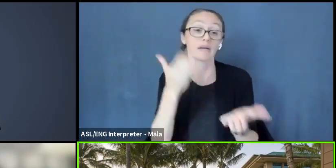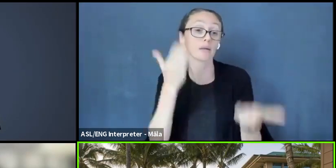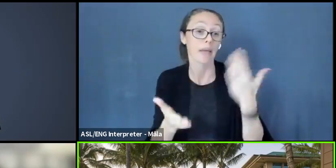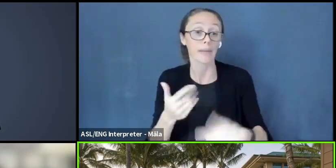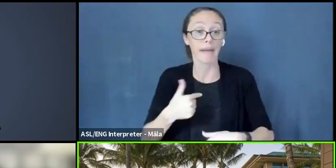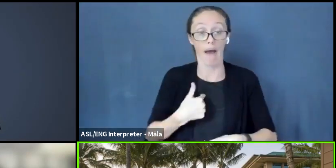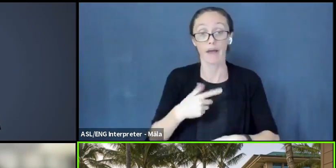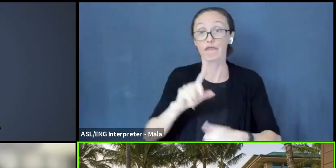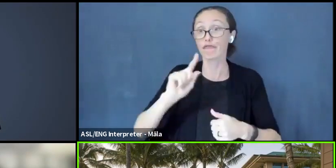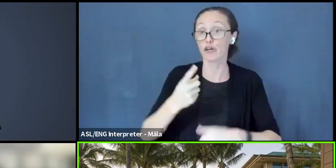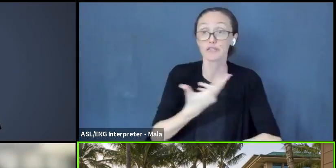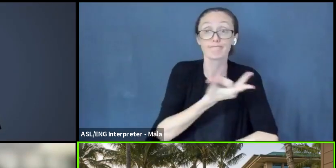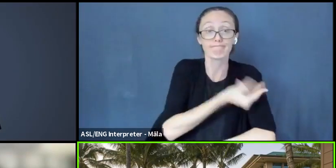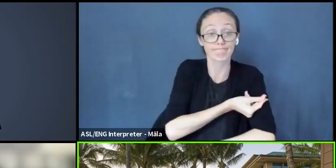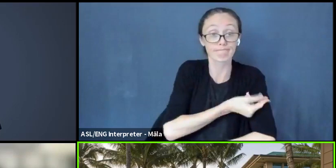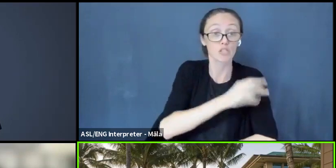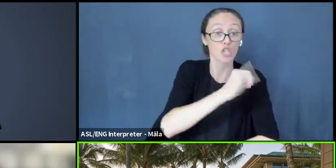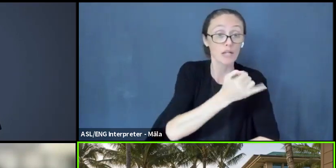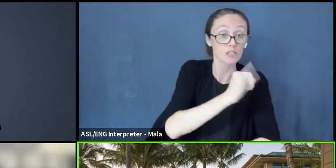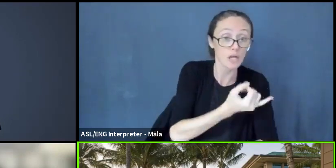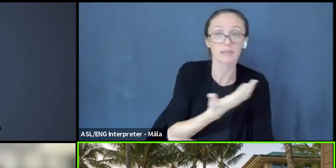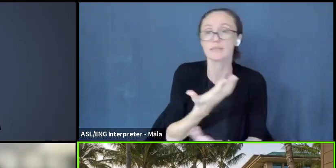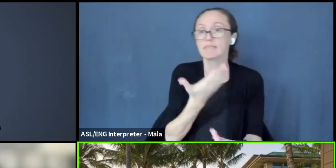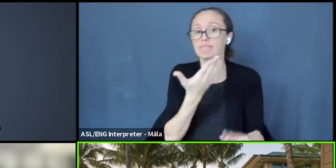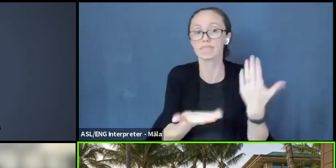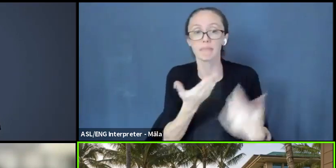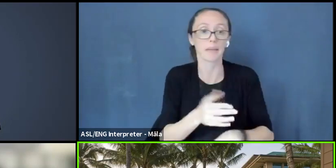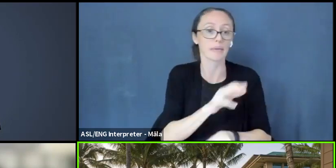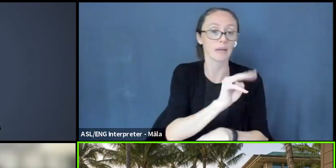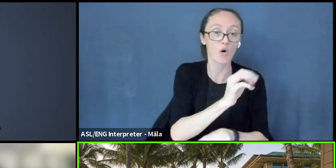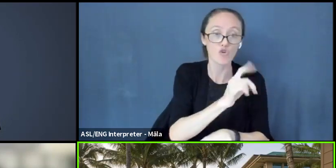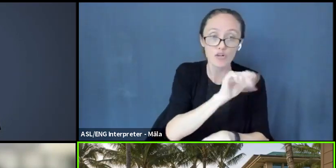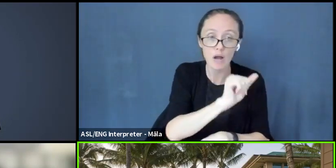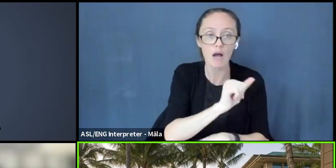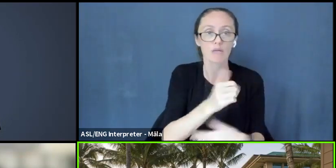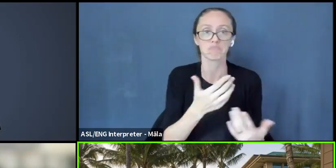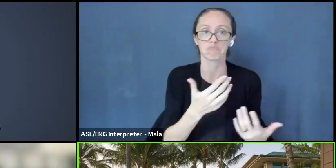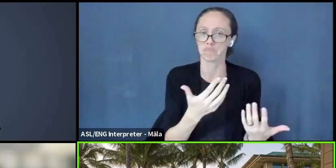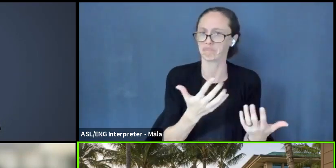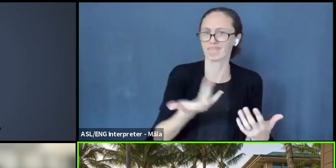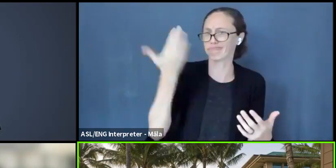or the Johnson & Johnson and it's been more than six months, can I get the Pfizer now.